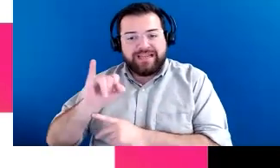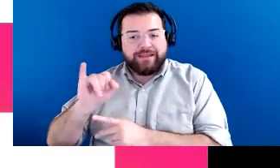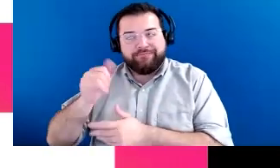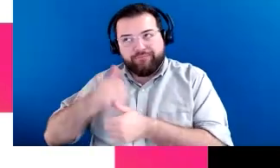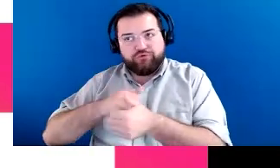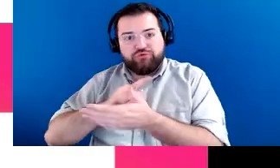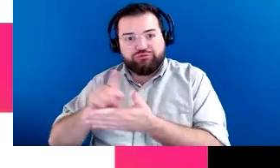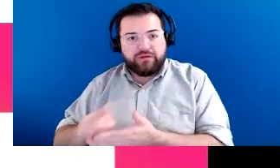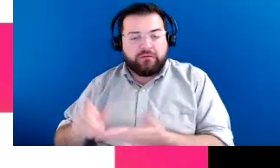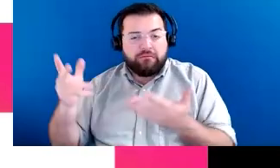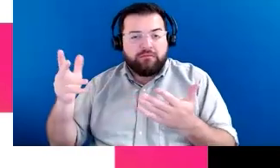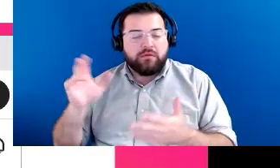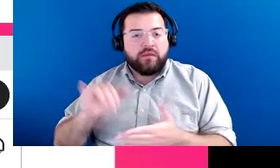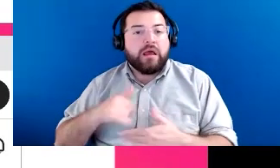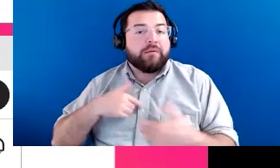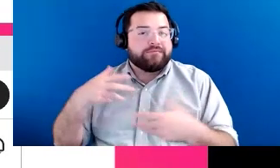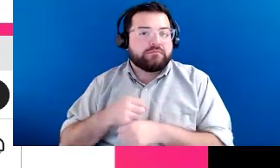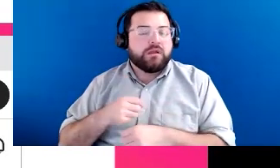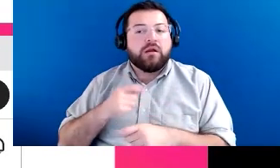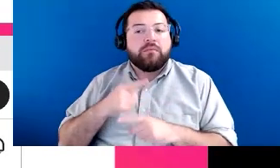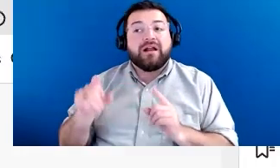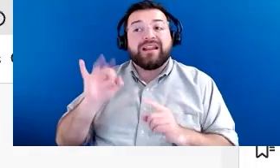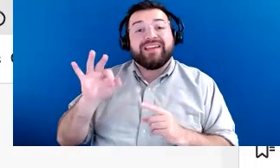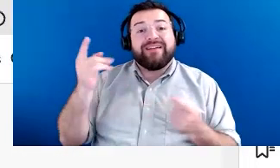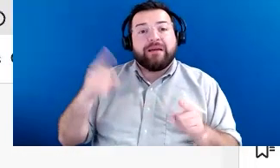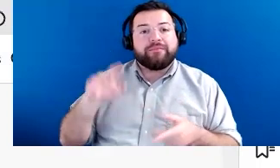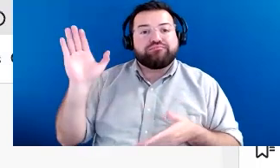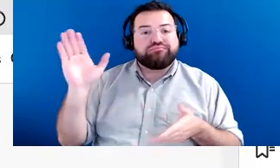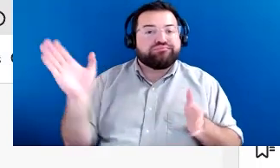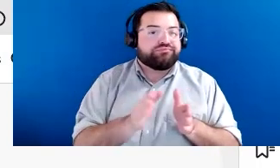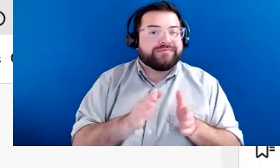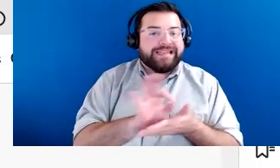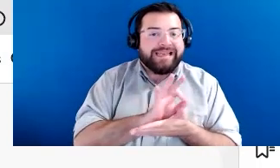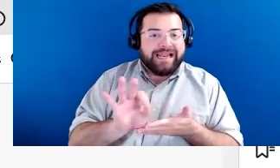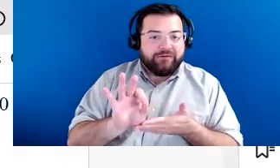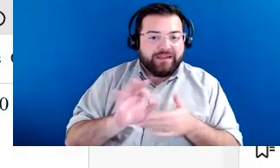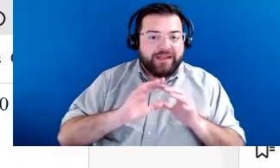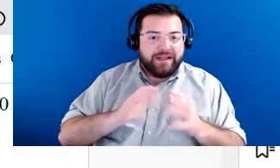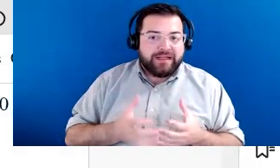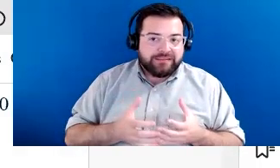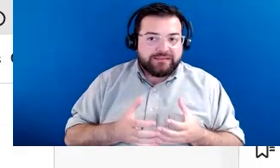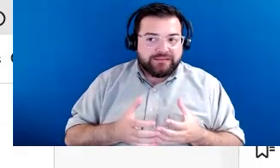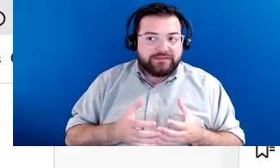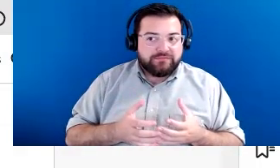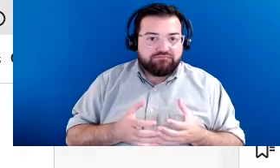If it's a nine week class, then, you just multiply that by two.